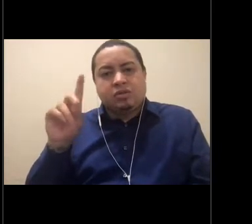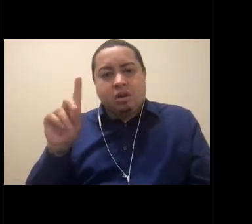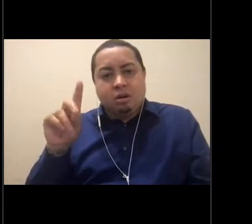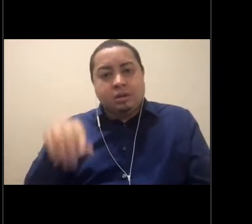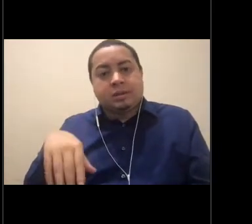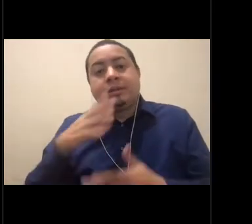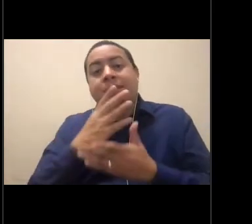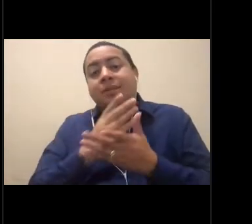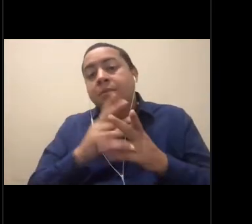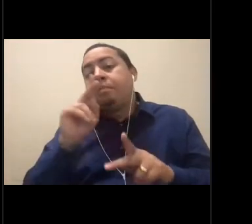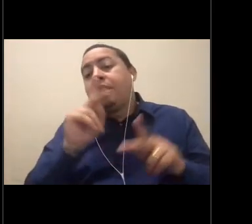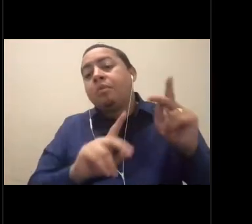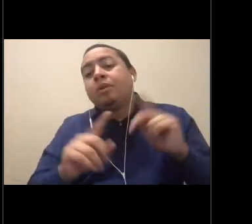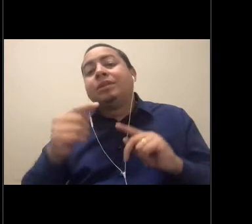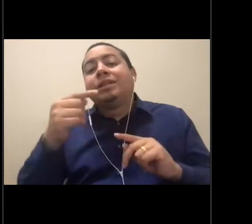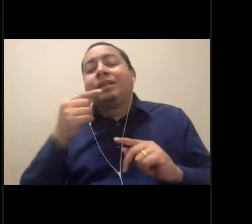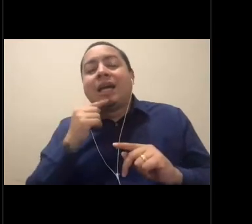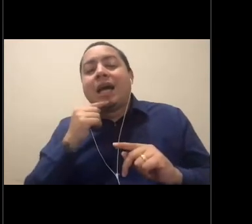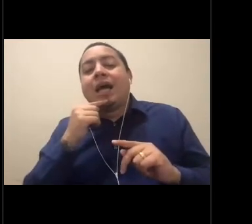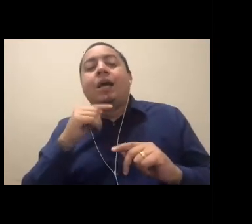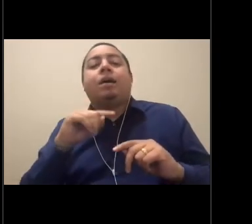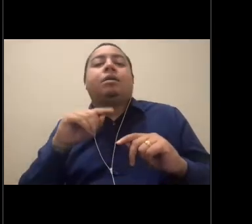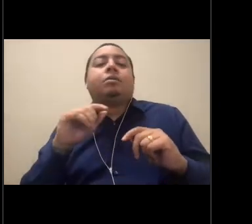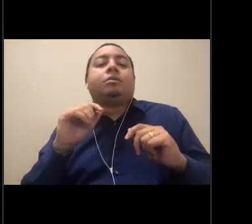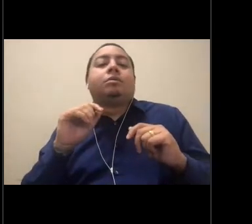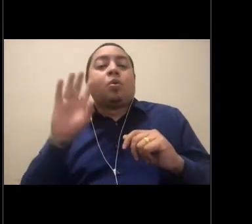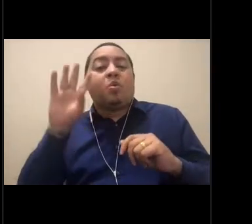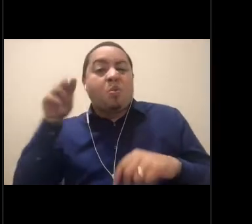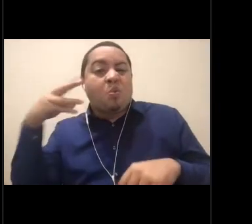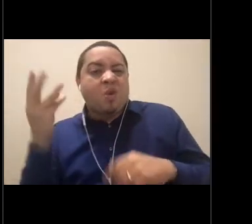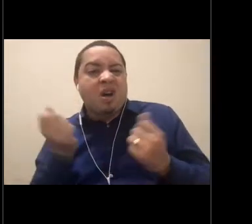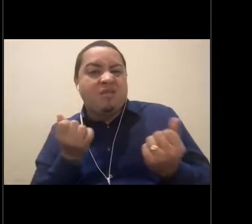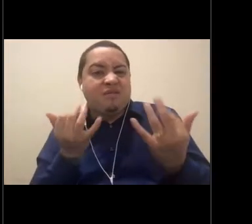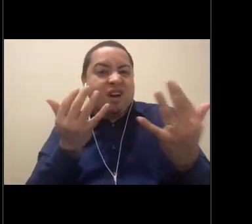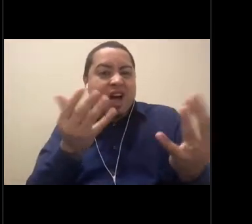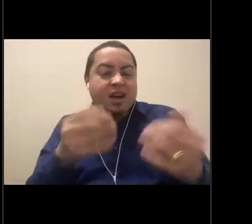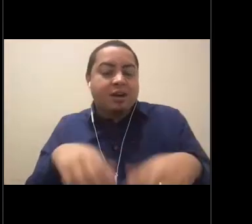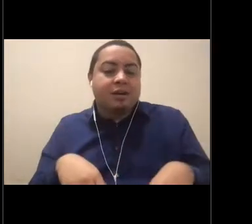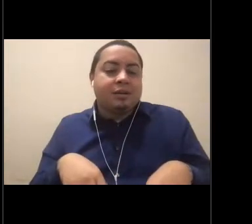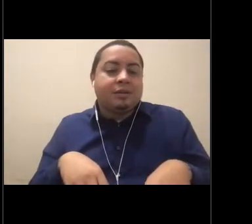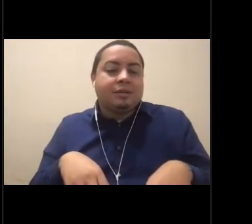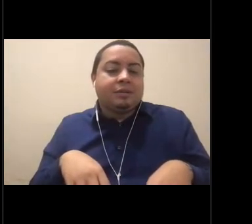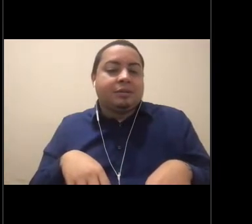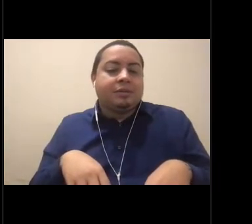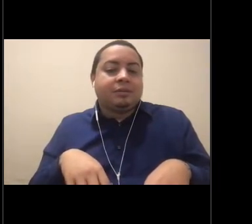And Janet says, "A mudslide." "Tsunami," says, Stacy, is that right?